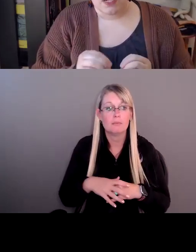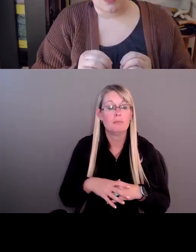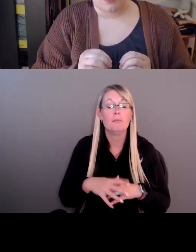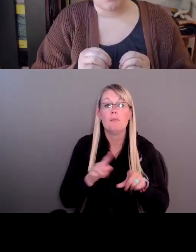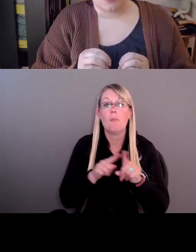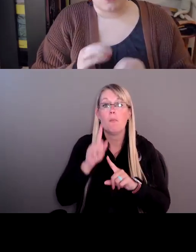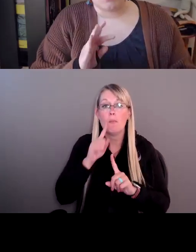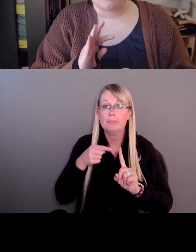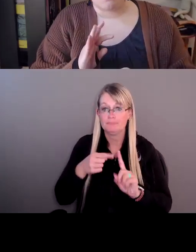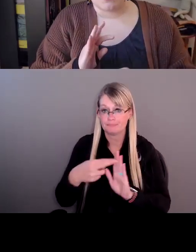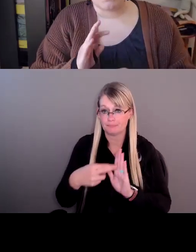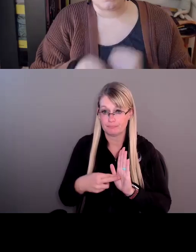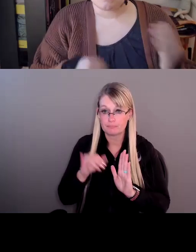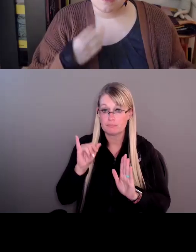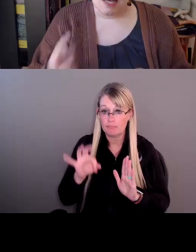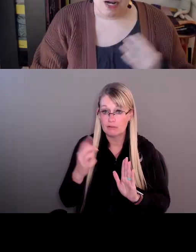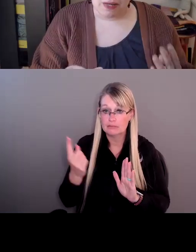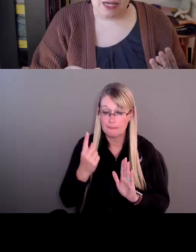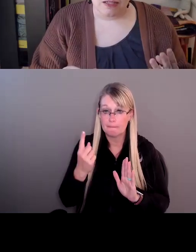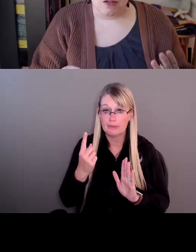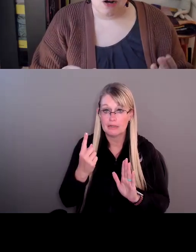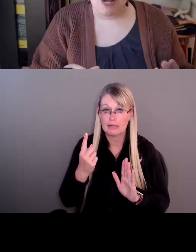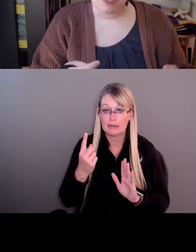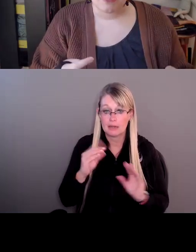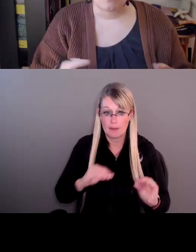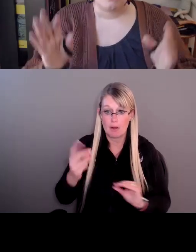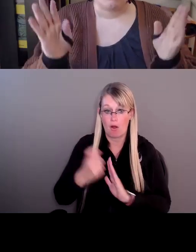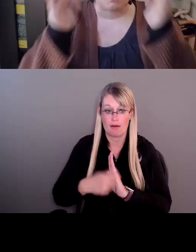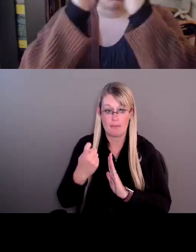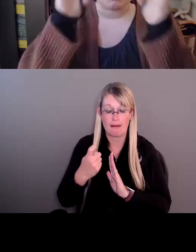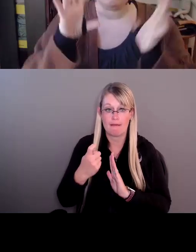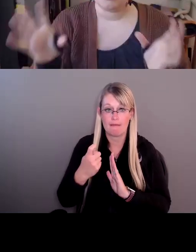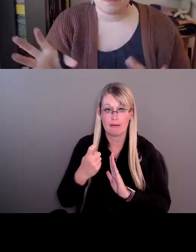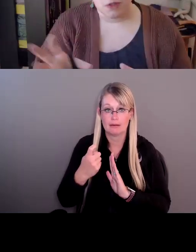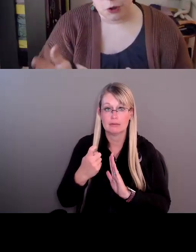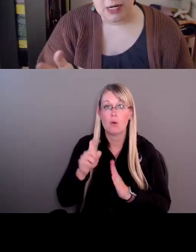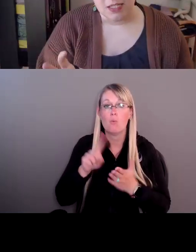guidelines around if something does animate automatically what percentage of the screen is